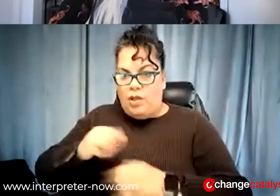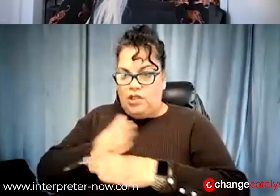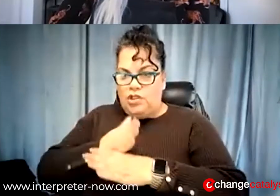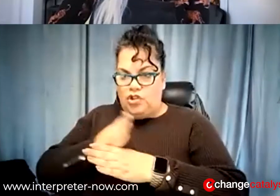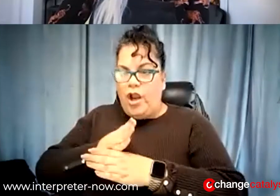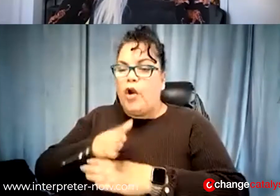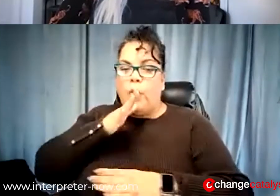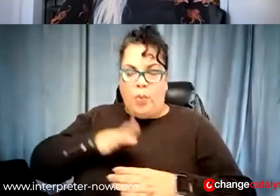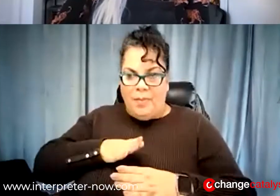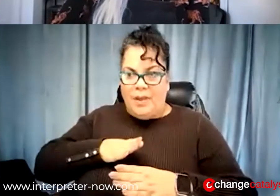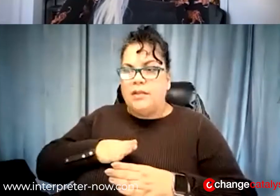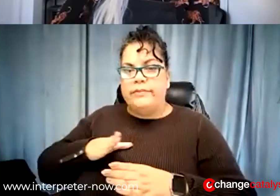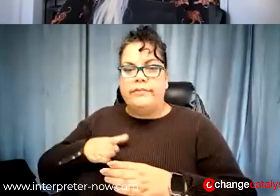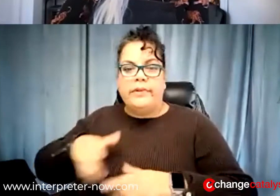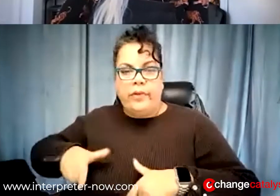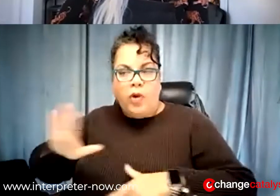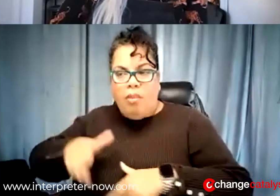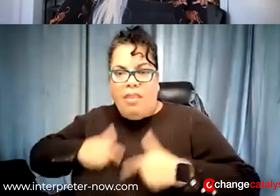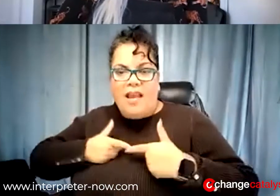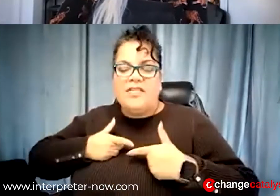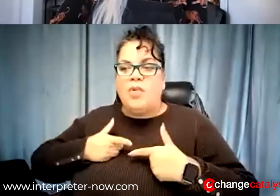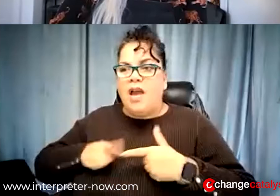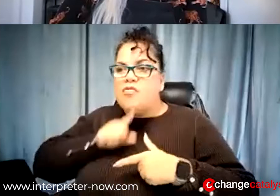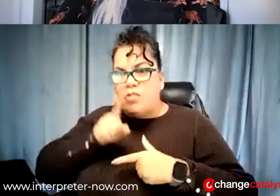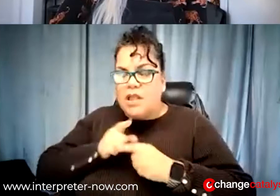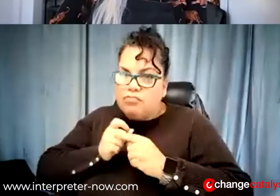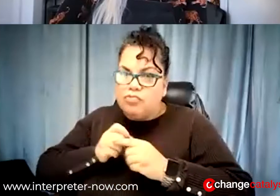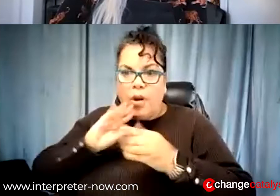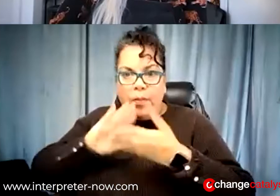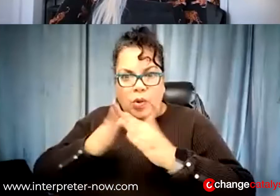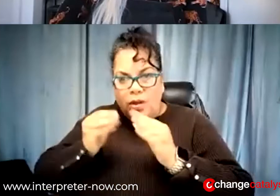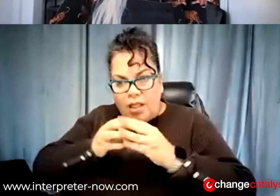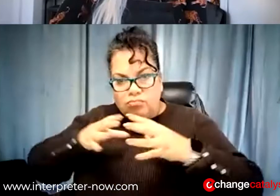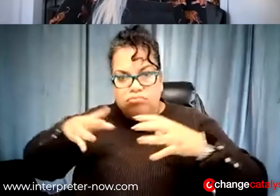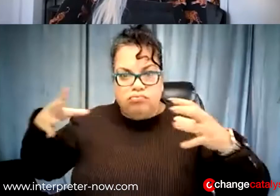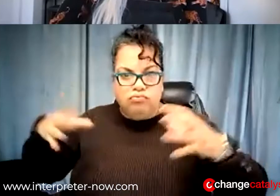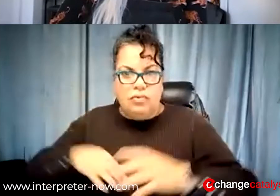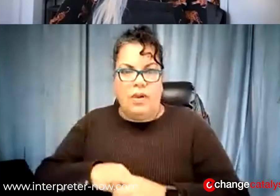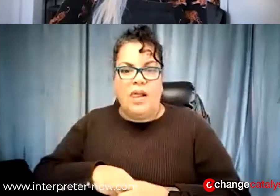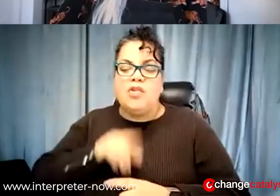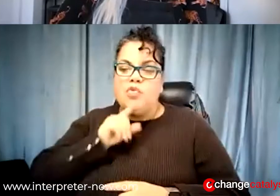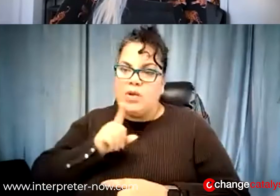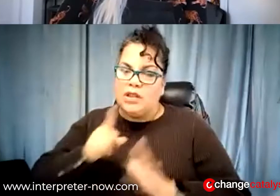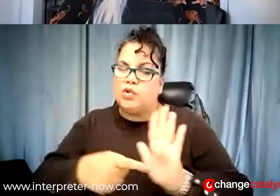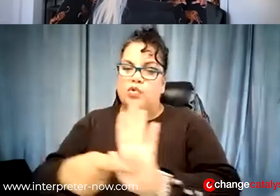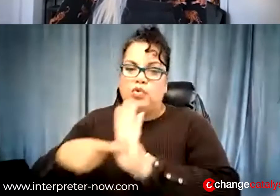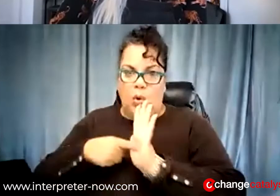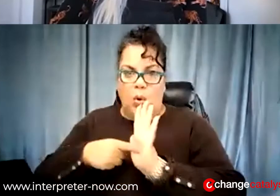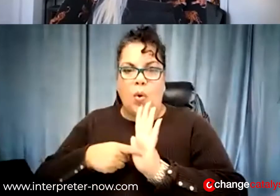with each other, and we have a really vibrant community that's formed. It's really catalyzed with women helping each other.